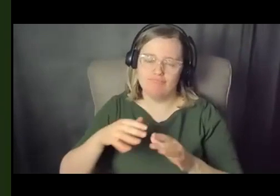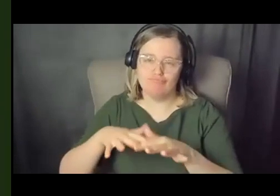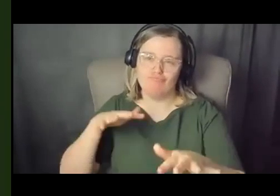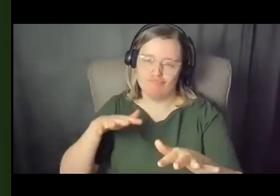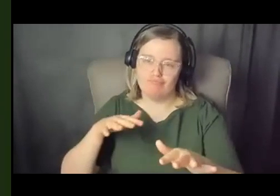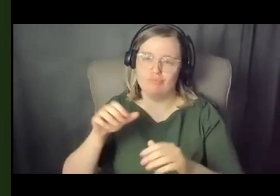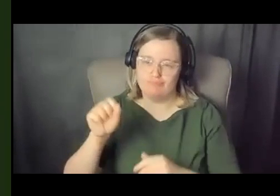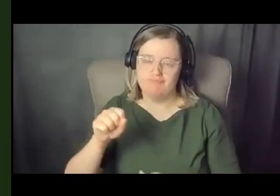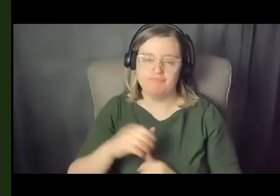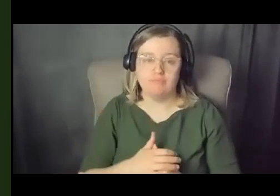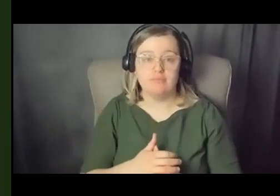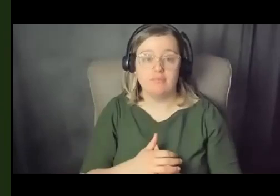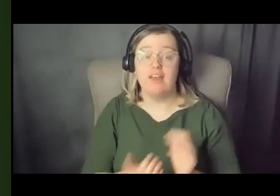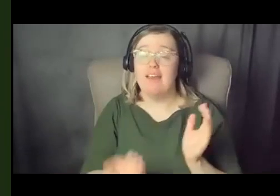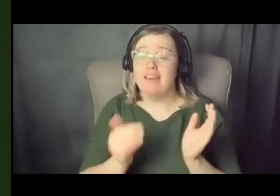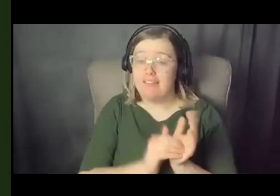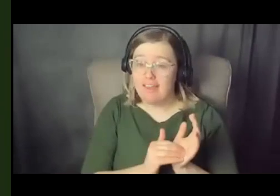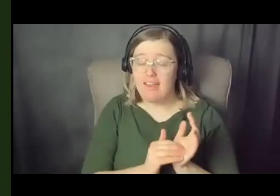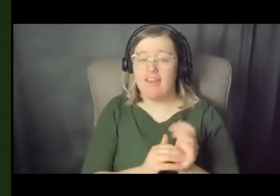Again, just to reiterate some of the stuff we talked about